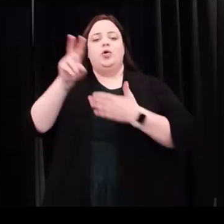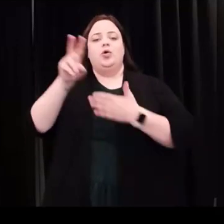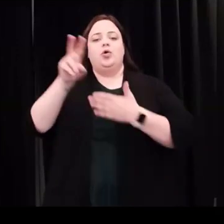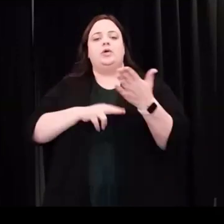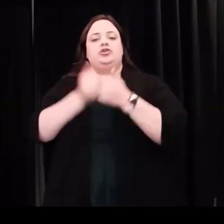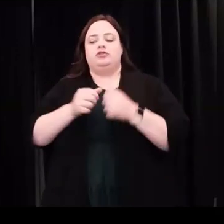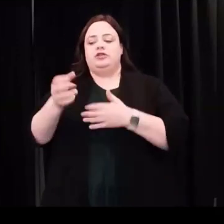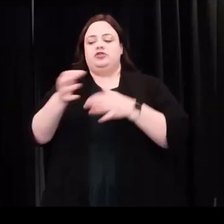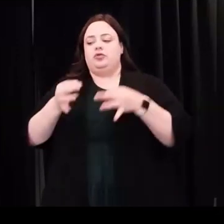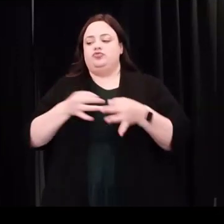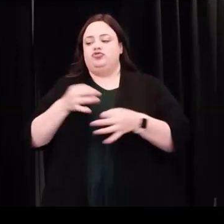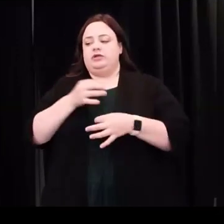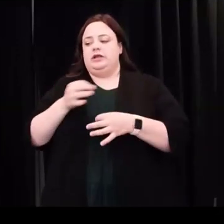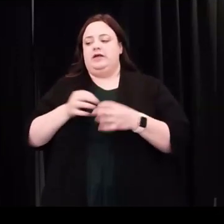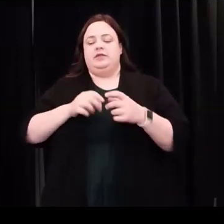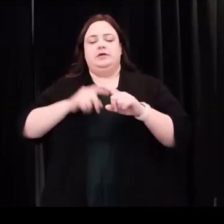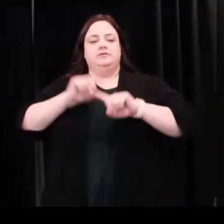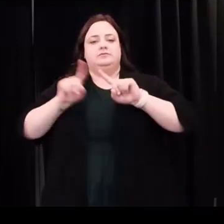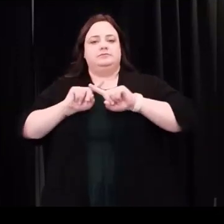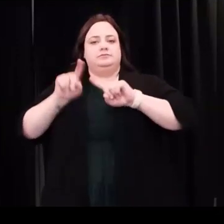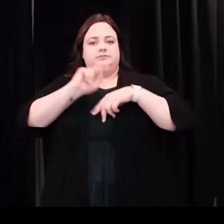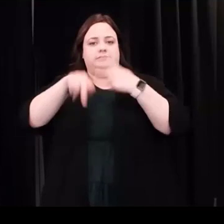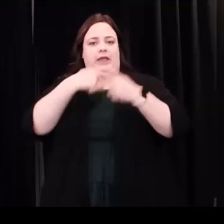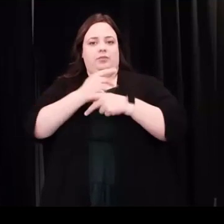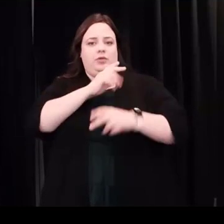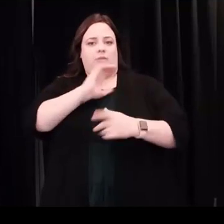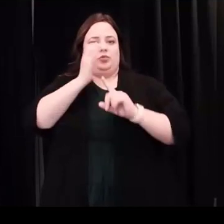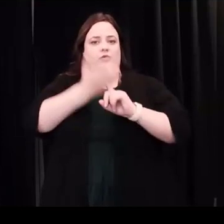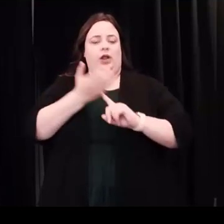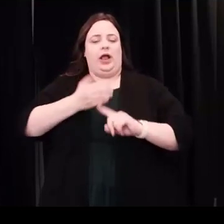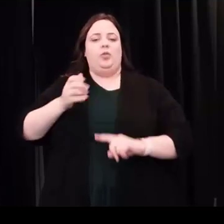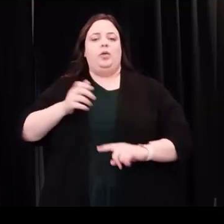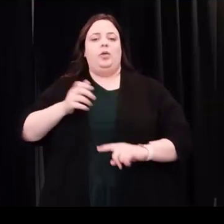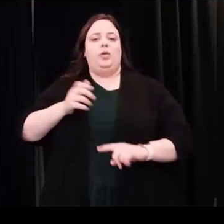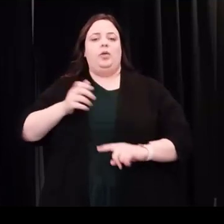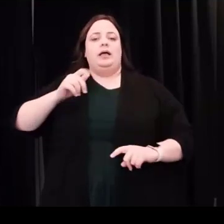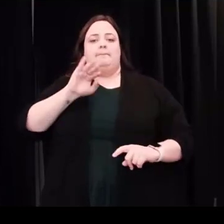these various personas, and Lindsay's going to bring the mic around to the room. And if